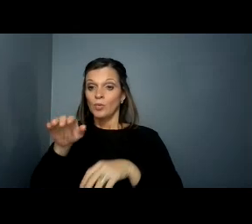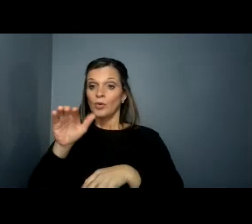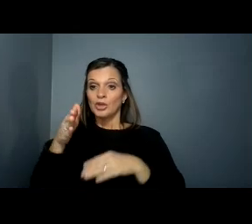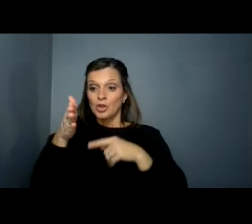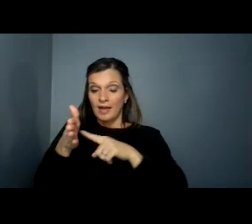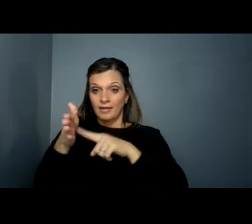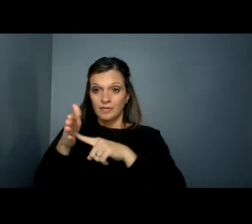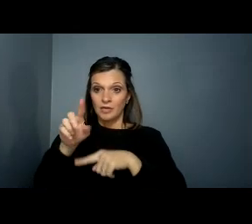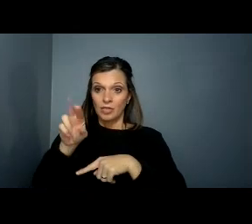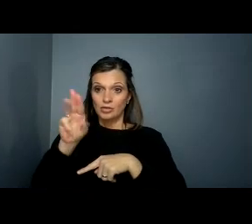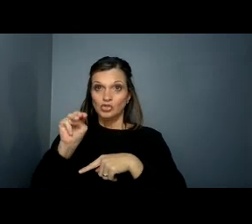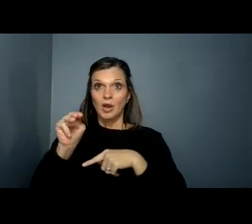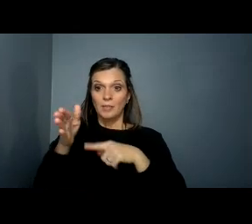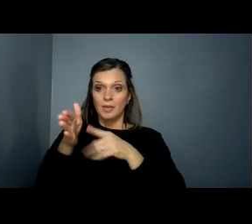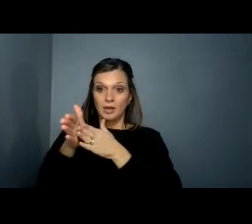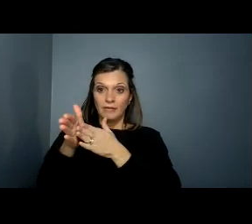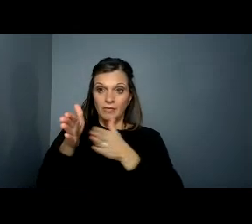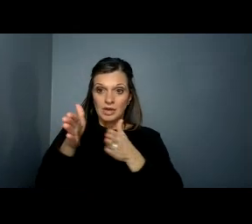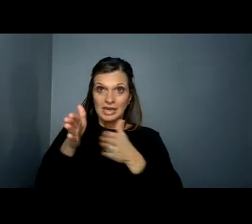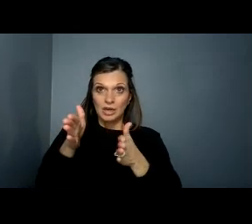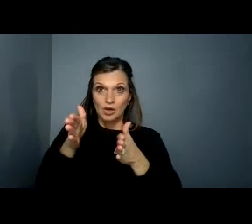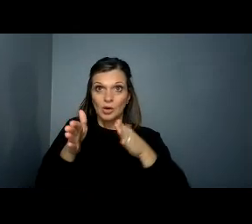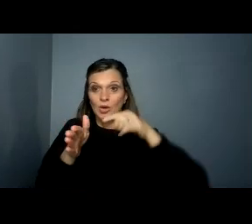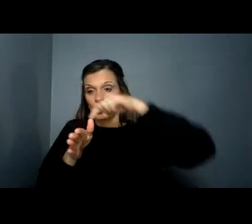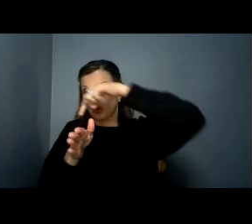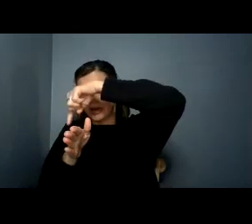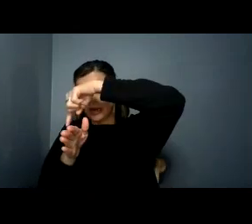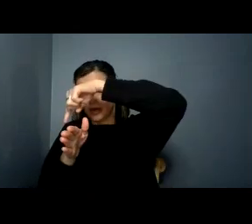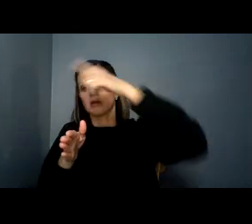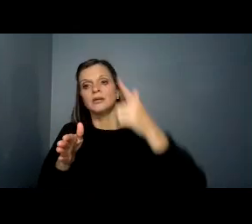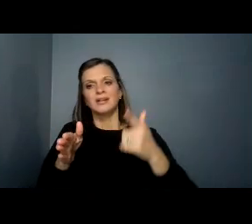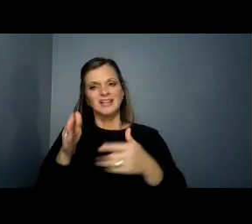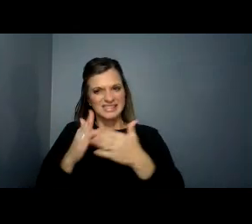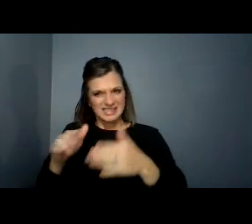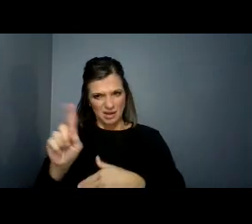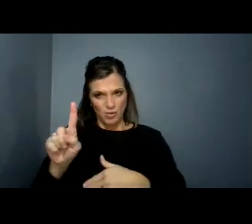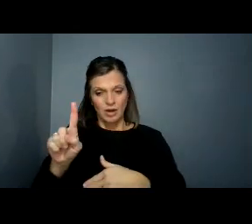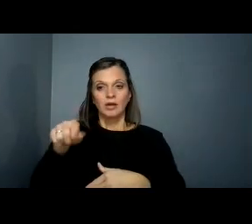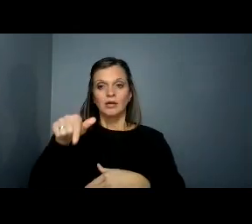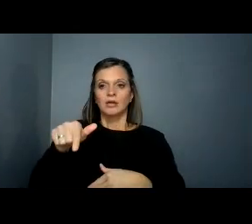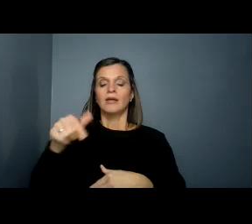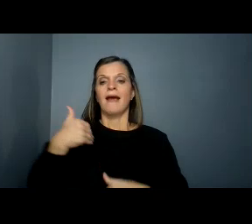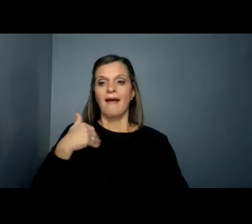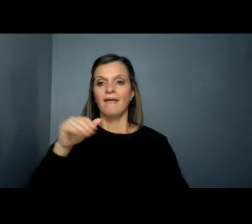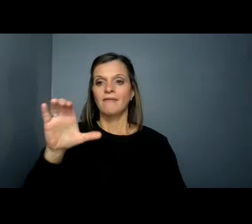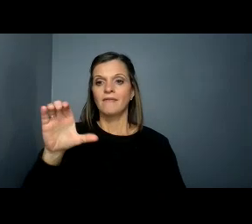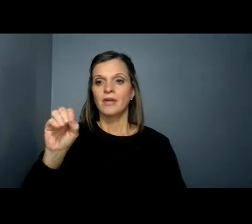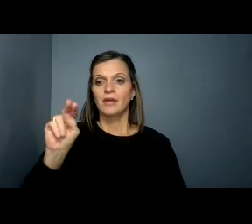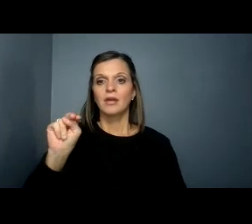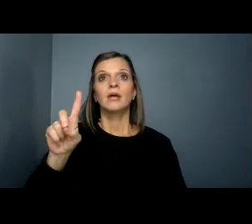canal is a conductive loss. So.